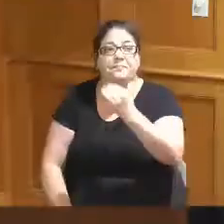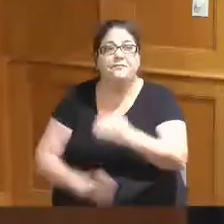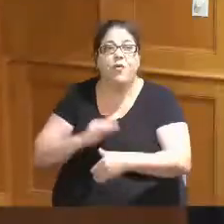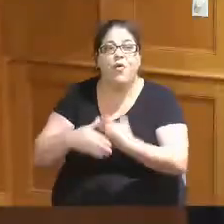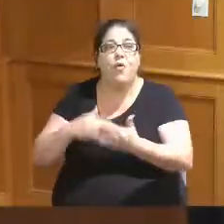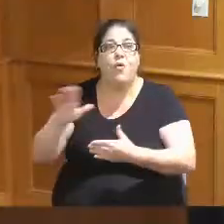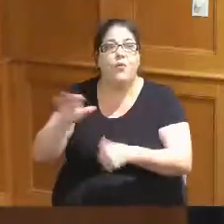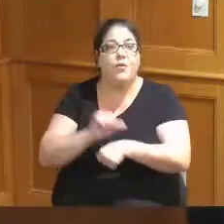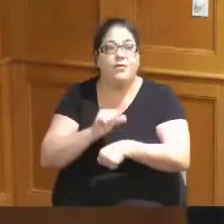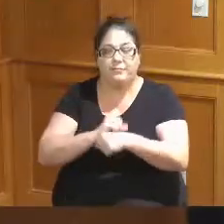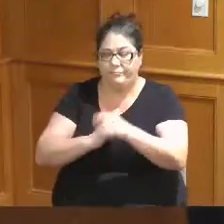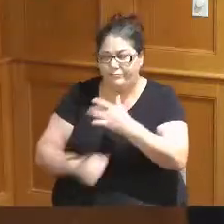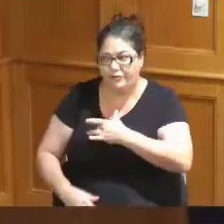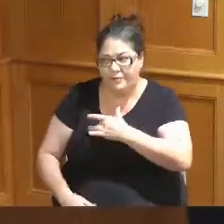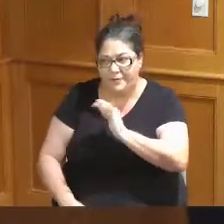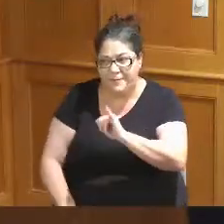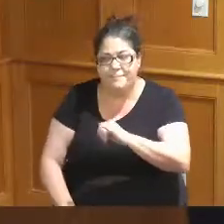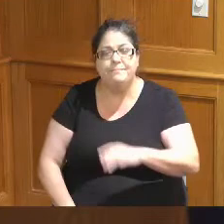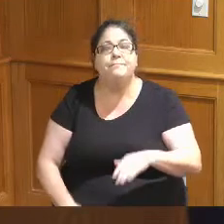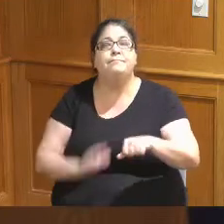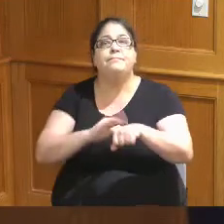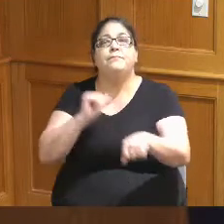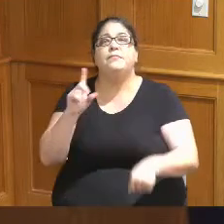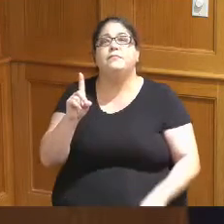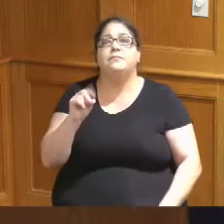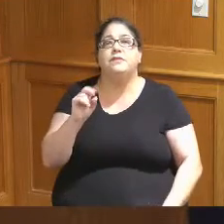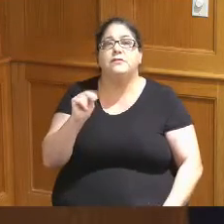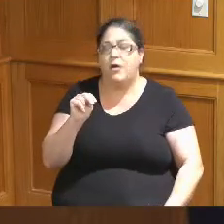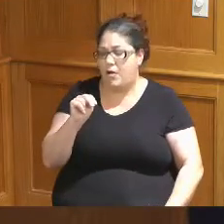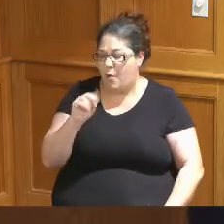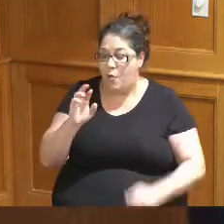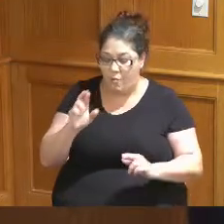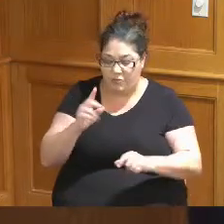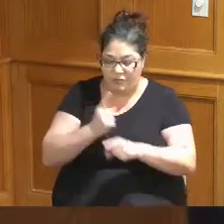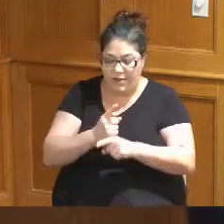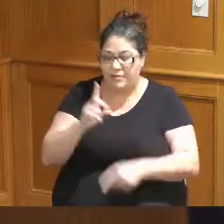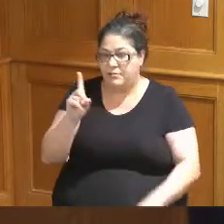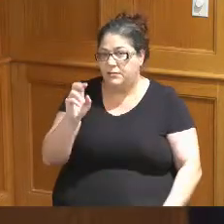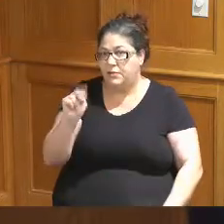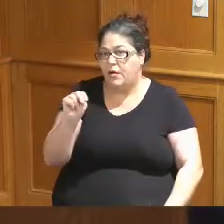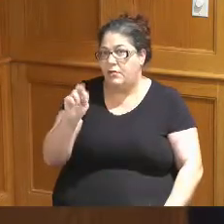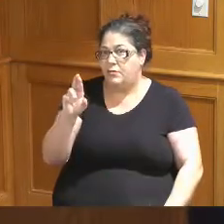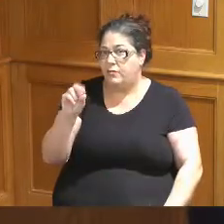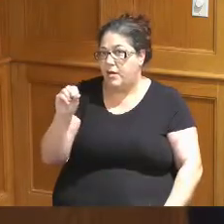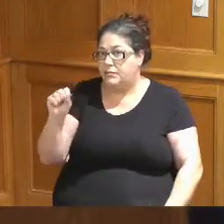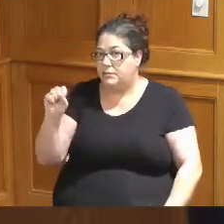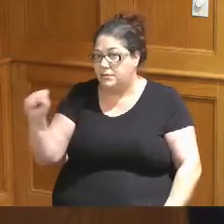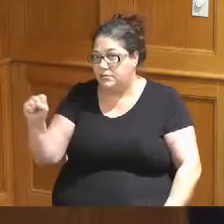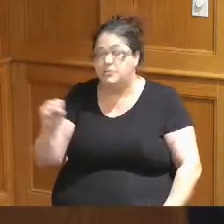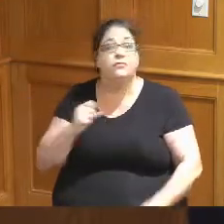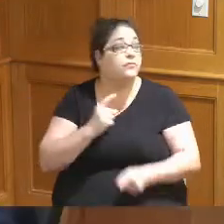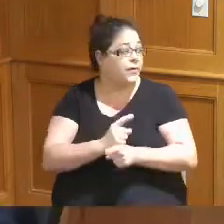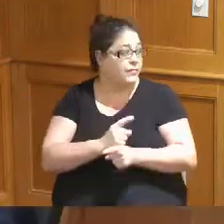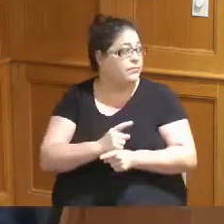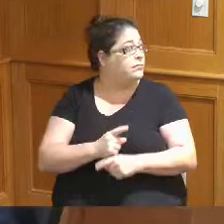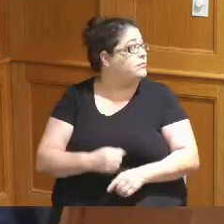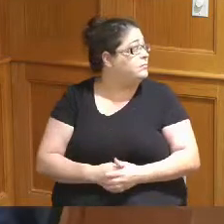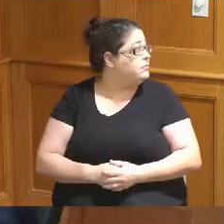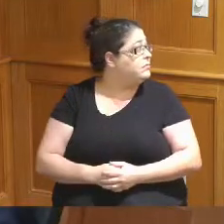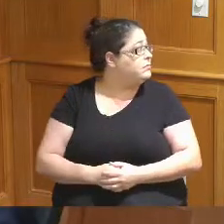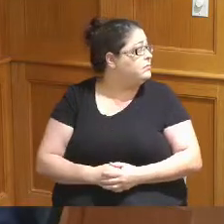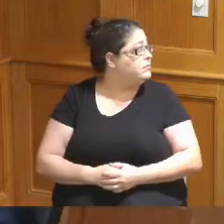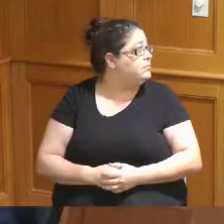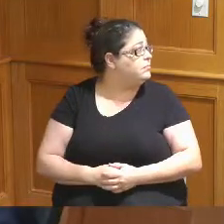really appreciate it don I hope this is Don Don Roth is it dawn of the other floor for two minutes